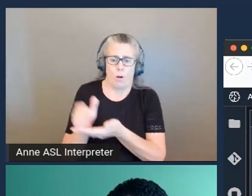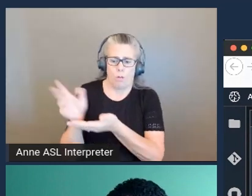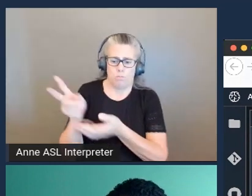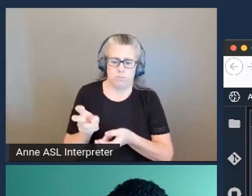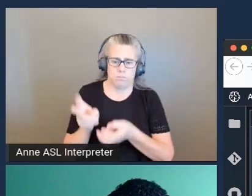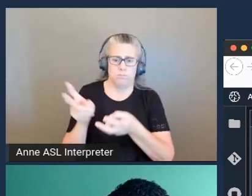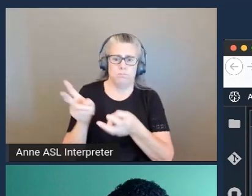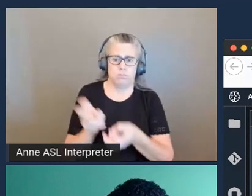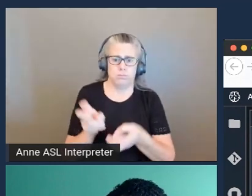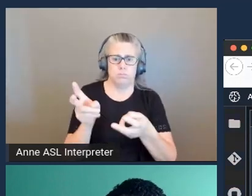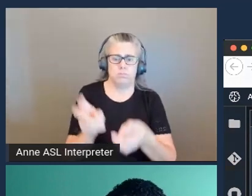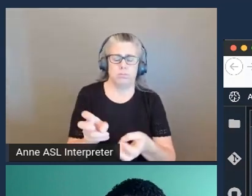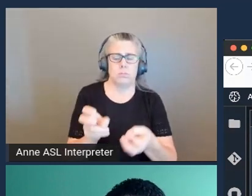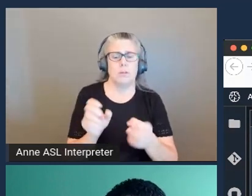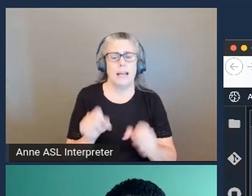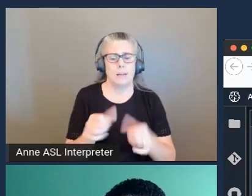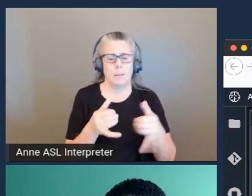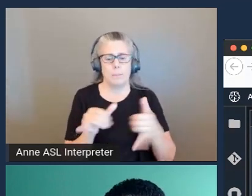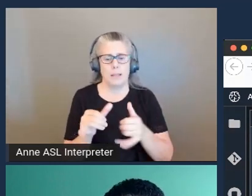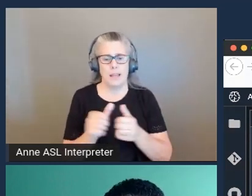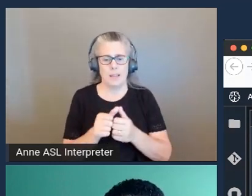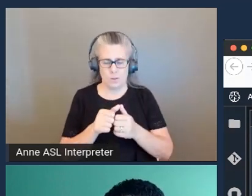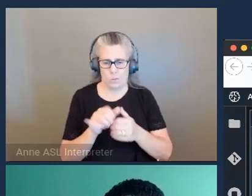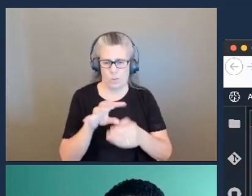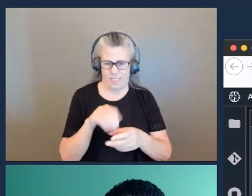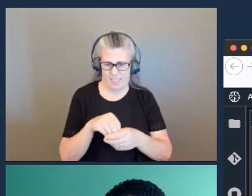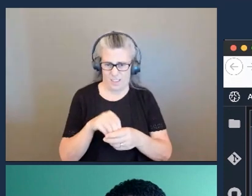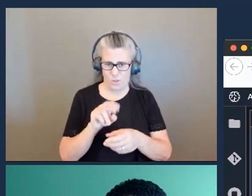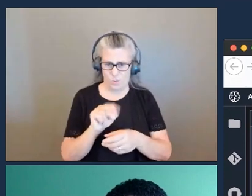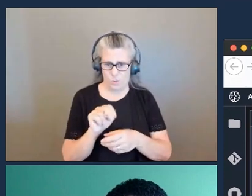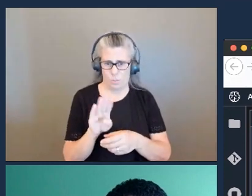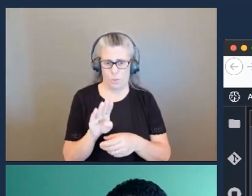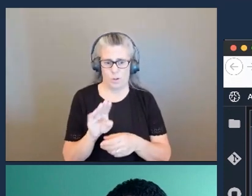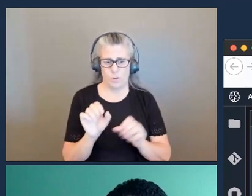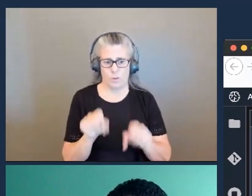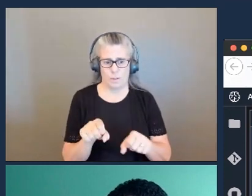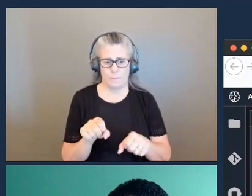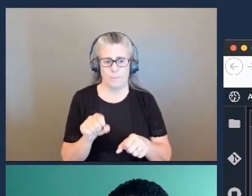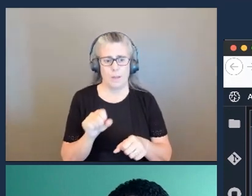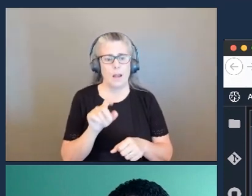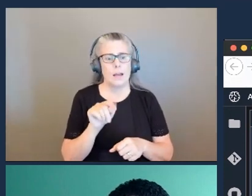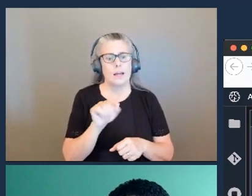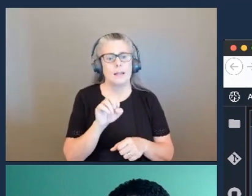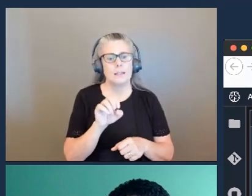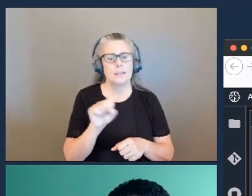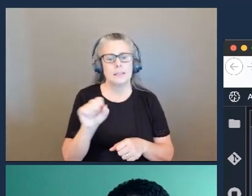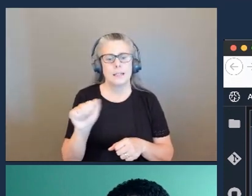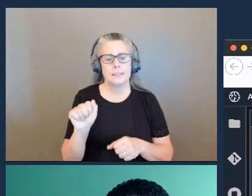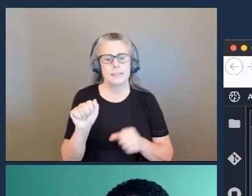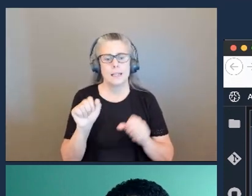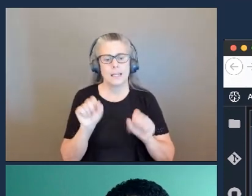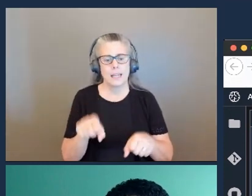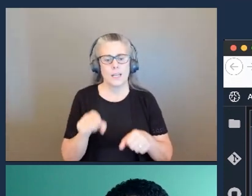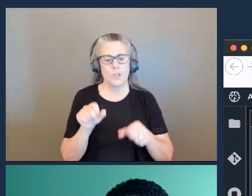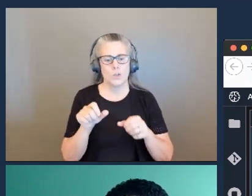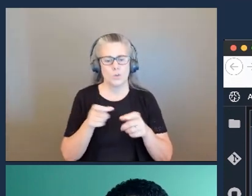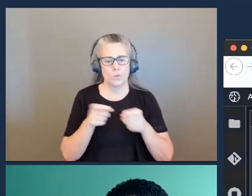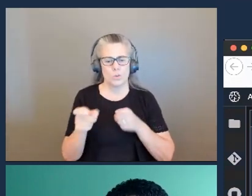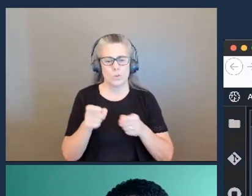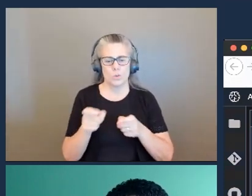in your notebook. Okay, gotcha. And just to quickly answer this, Tessa is asking, "Can you govern these with AWS developer tools" like CodePipeline, CodeCommit?